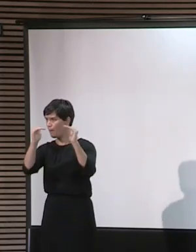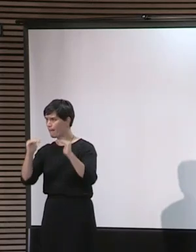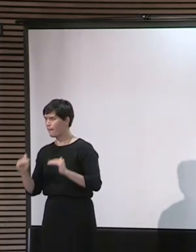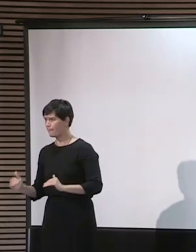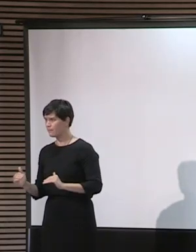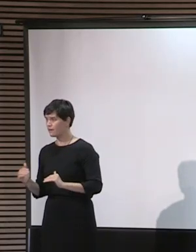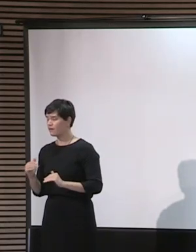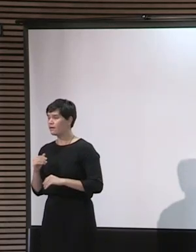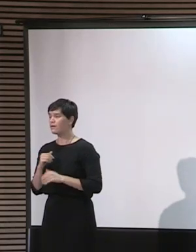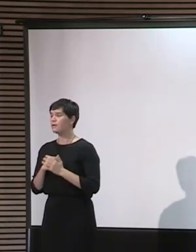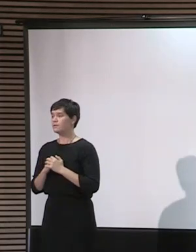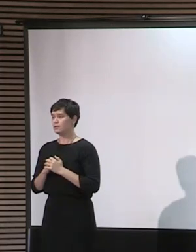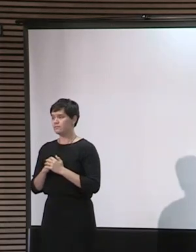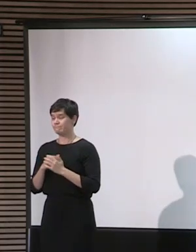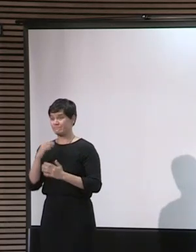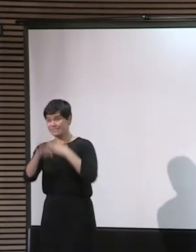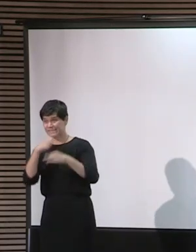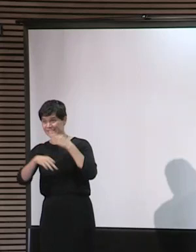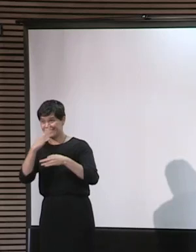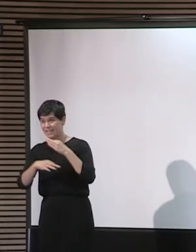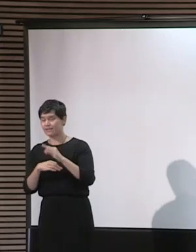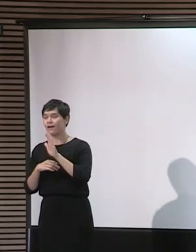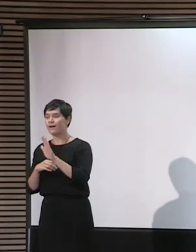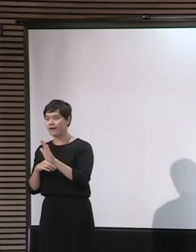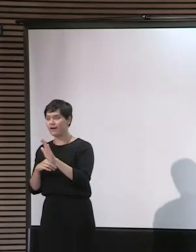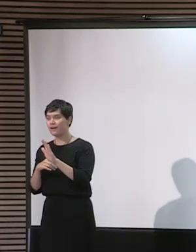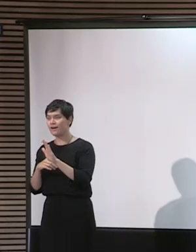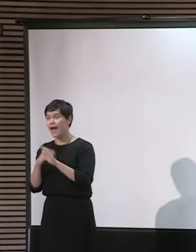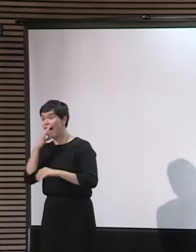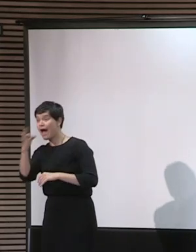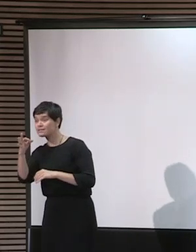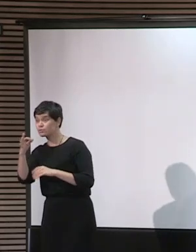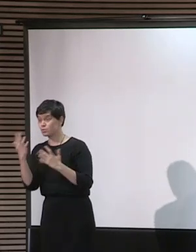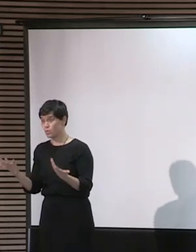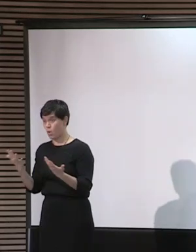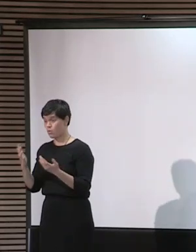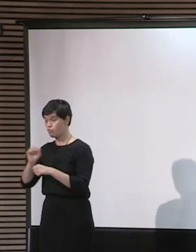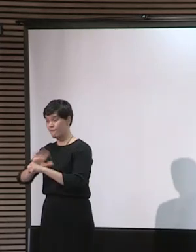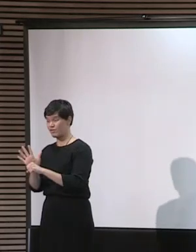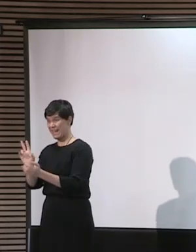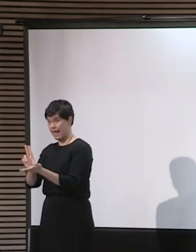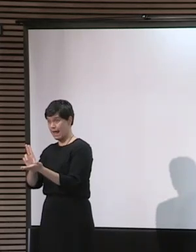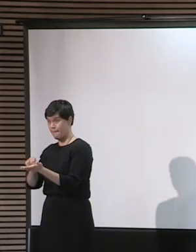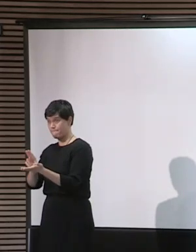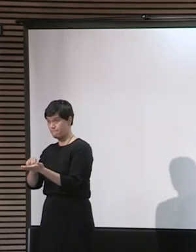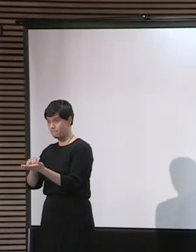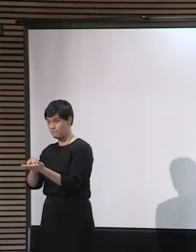moving faster than many, but doing so in a way that means that we keep these good